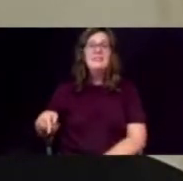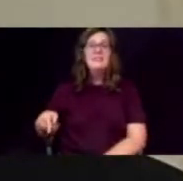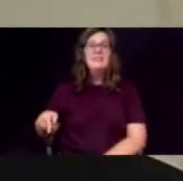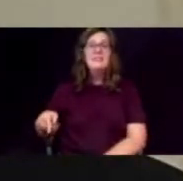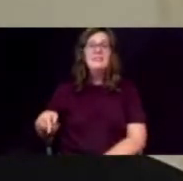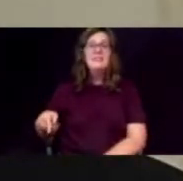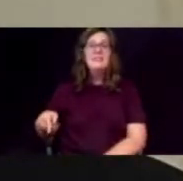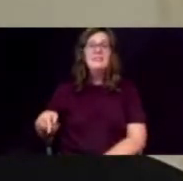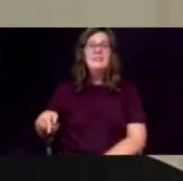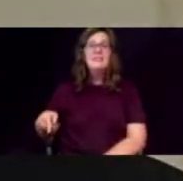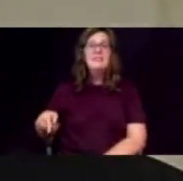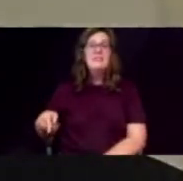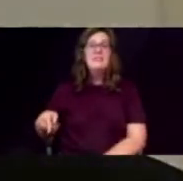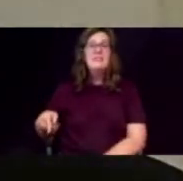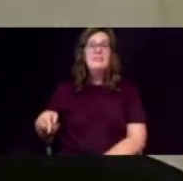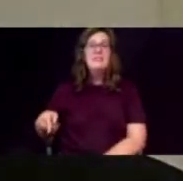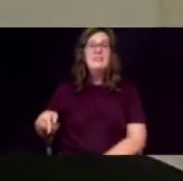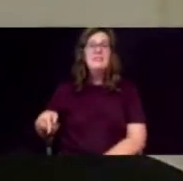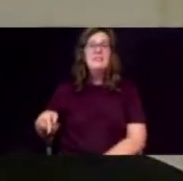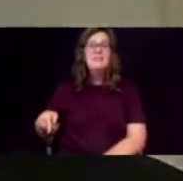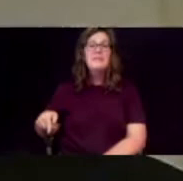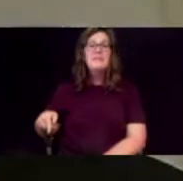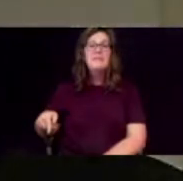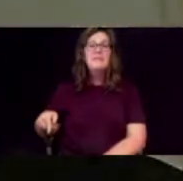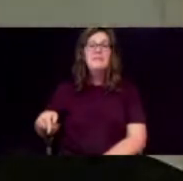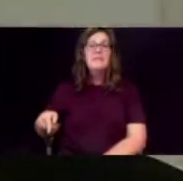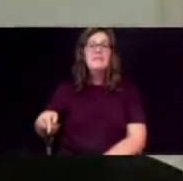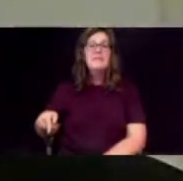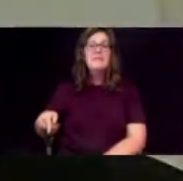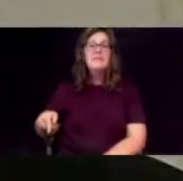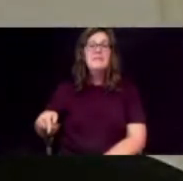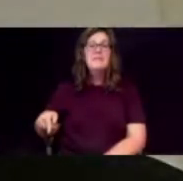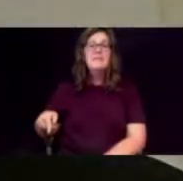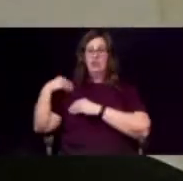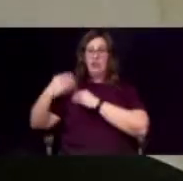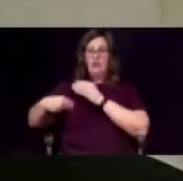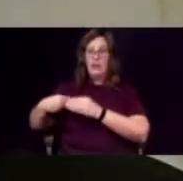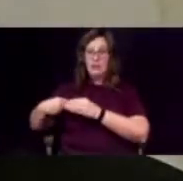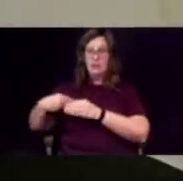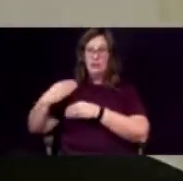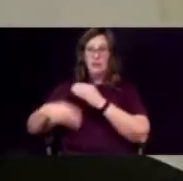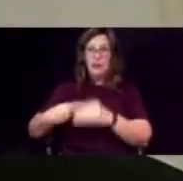concept of lador fedor for genera from generation to generation and thinking about the ways that